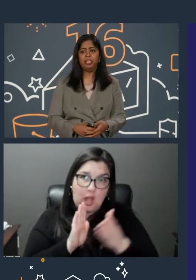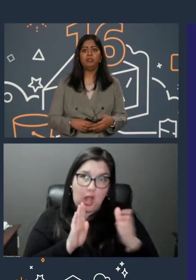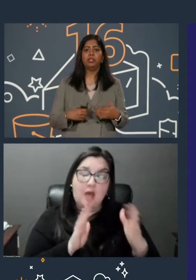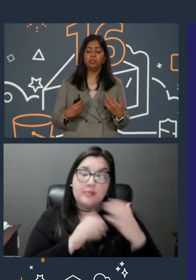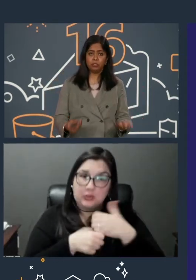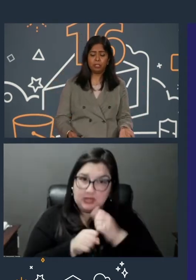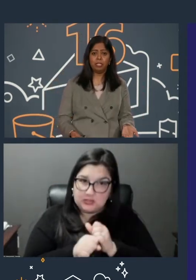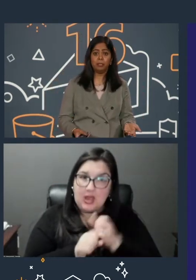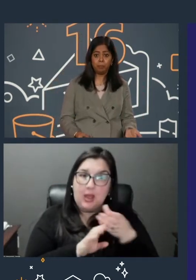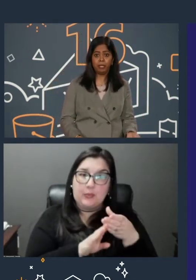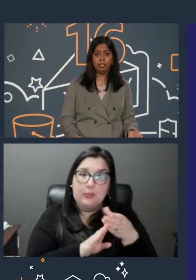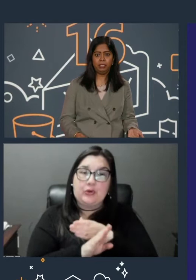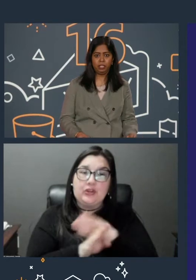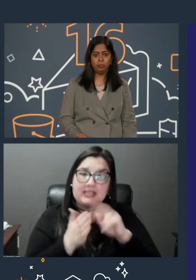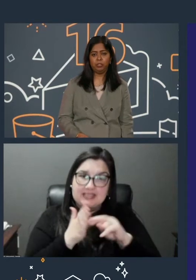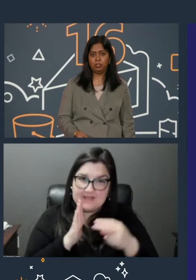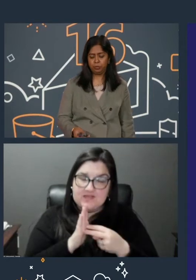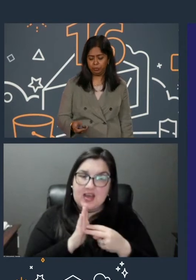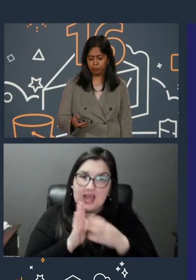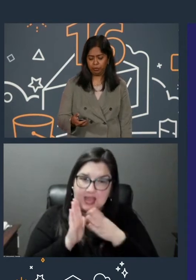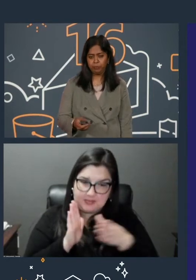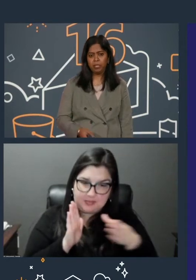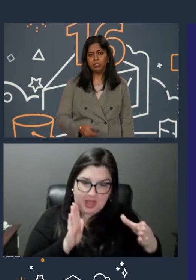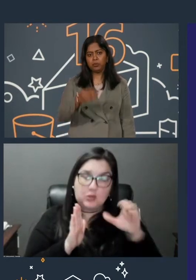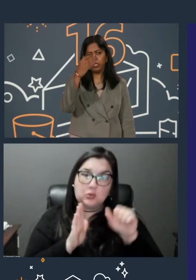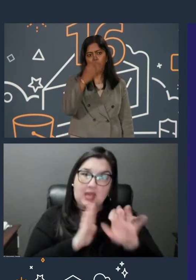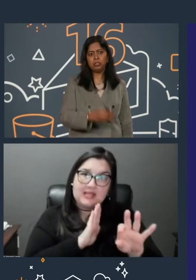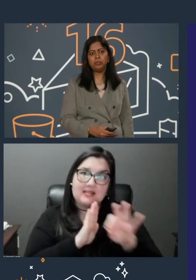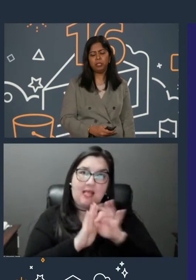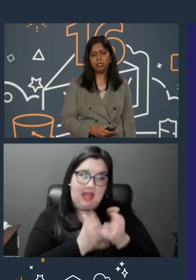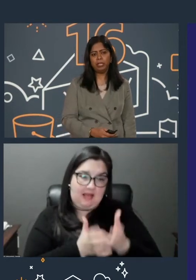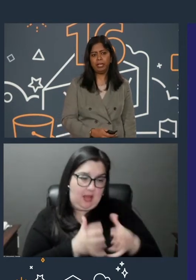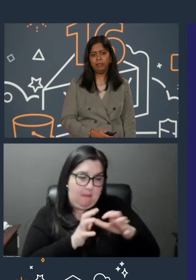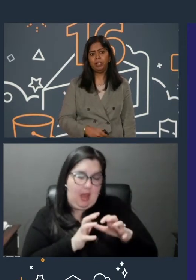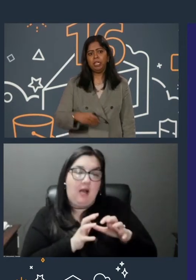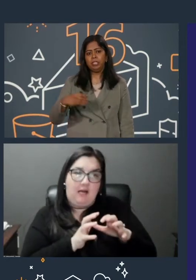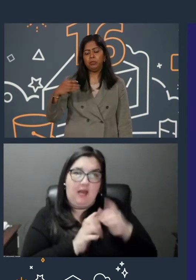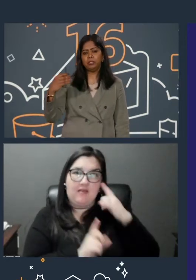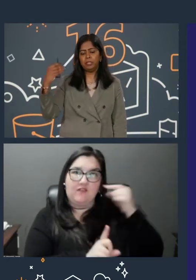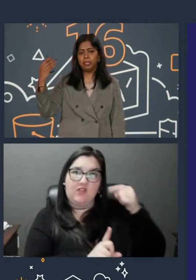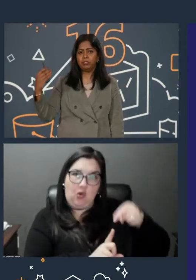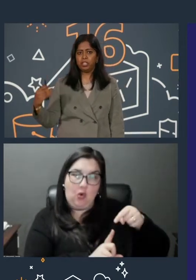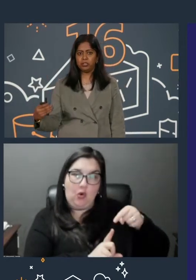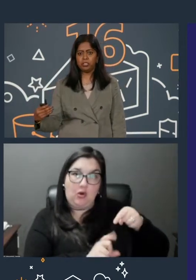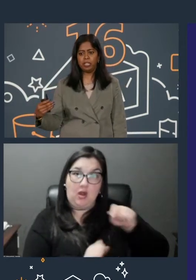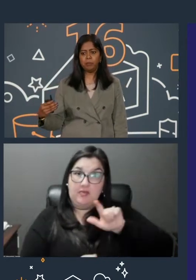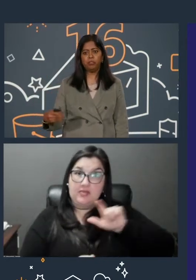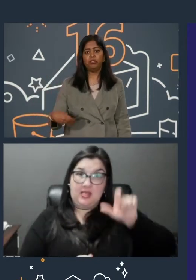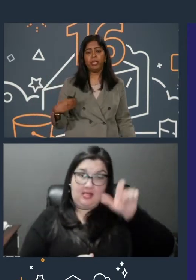and you can also select the bucket that you want to do it for. So once you do it on the left, you'll see that adjacent statement on the right